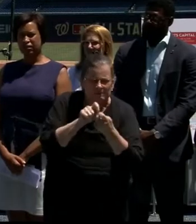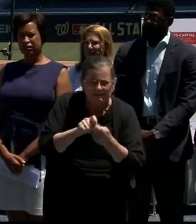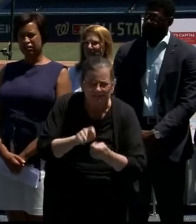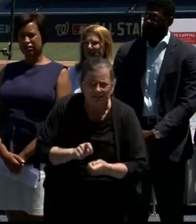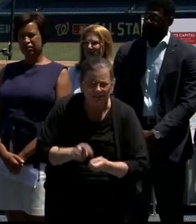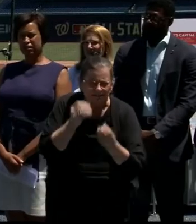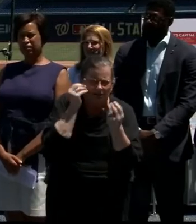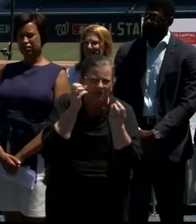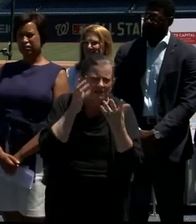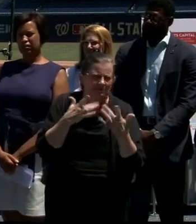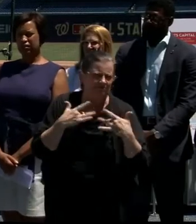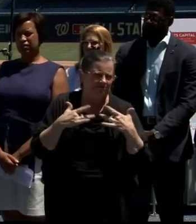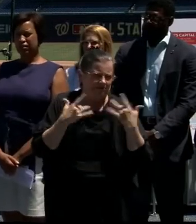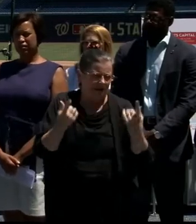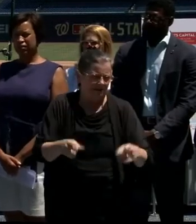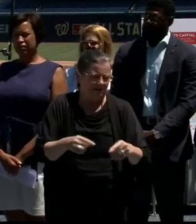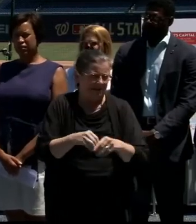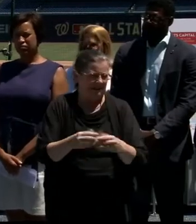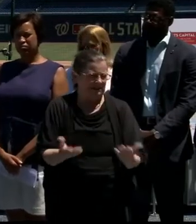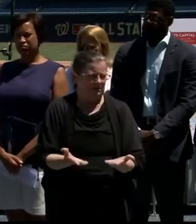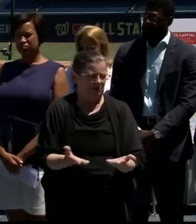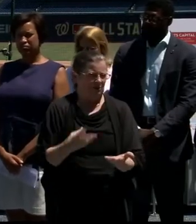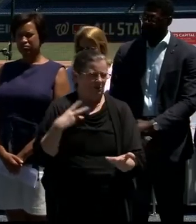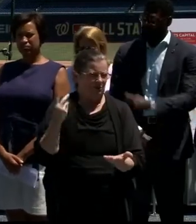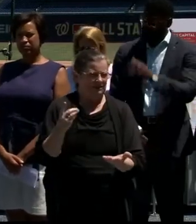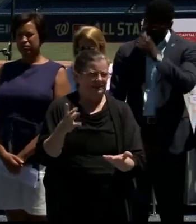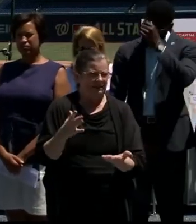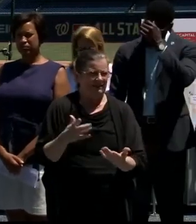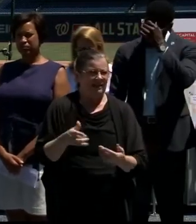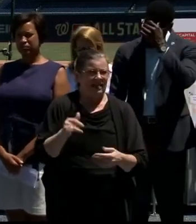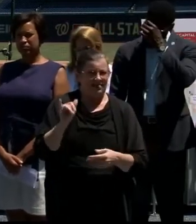THIS SITE WILL INCLUDE ROAD CLOSURES, TRANSIT OPTIONS AND A